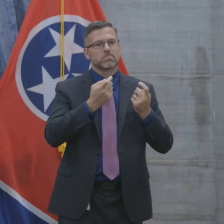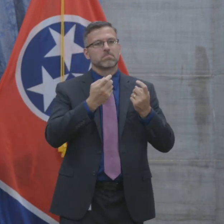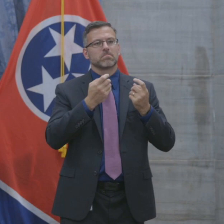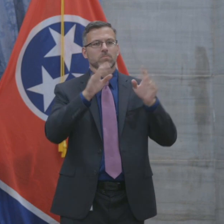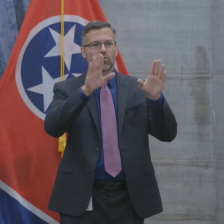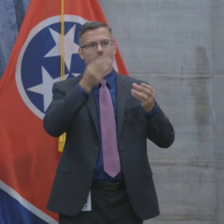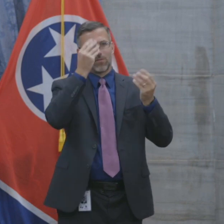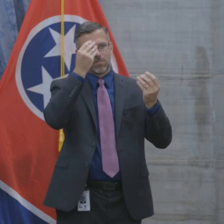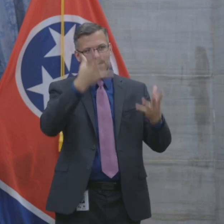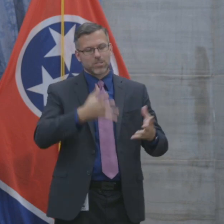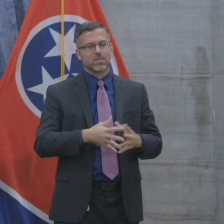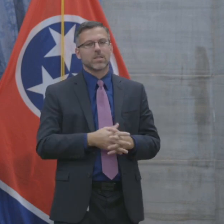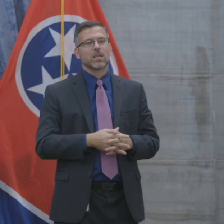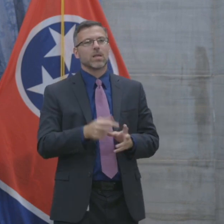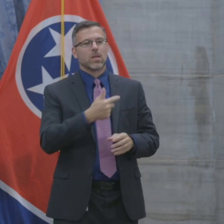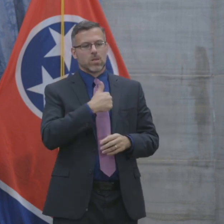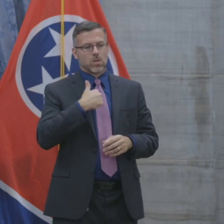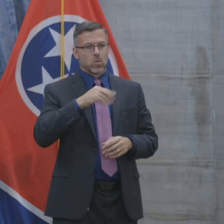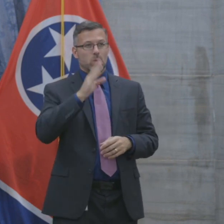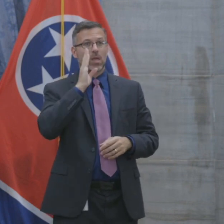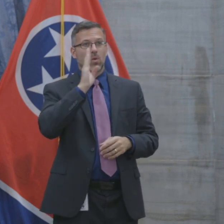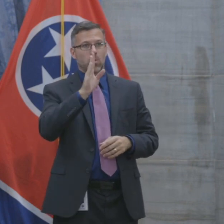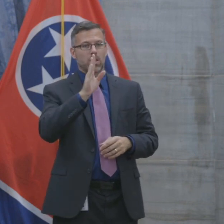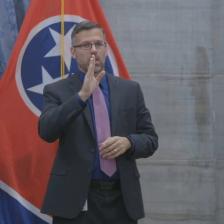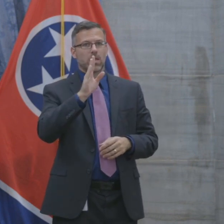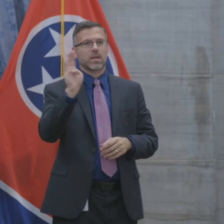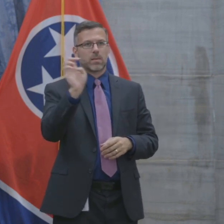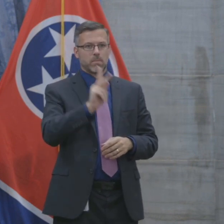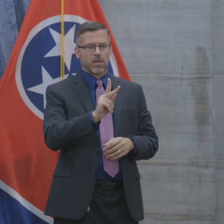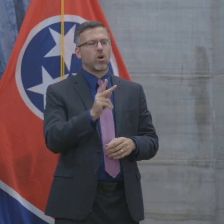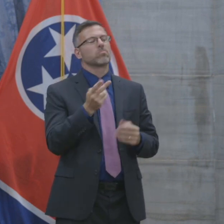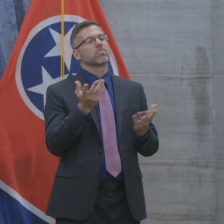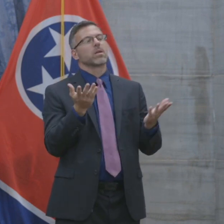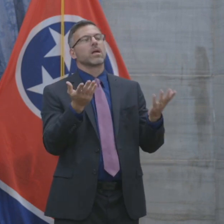town communities are already restored with their safe travel.